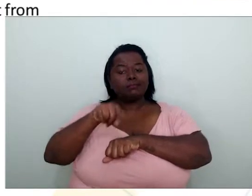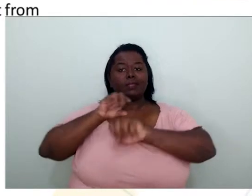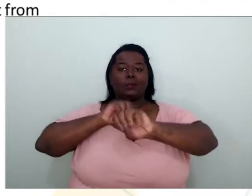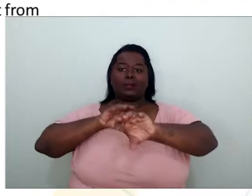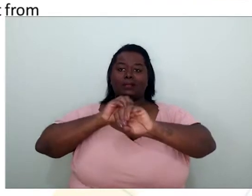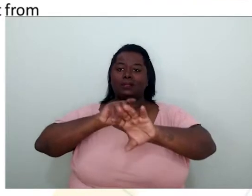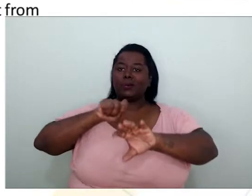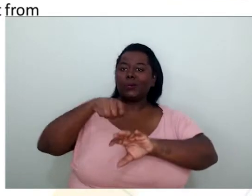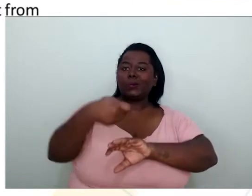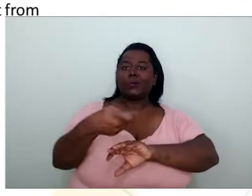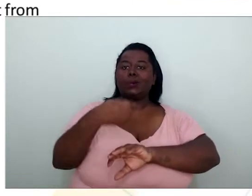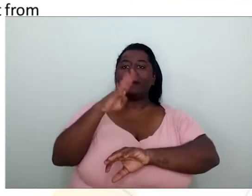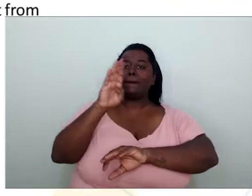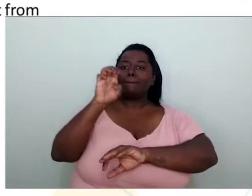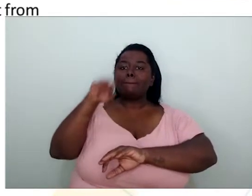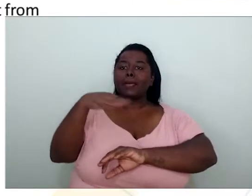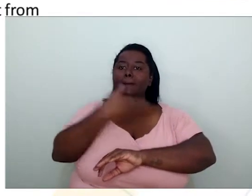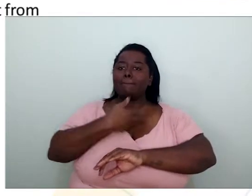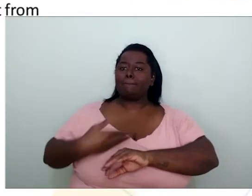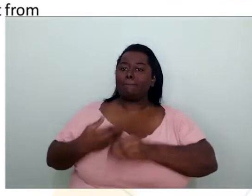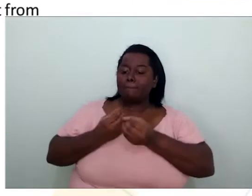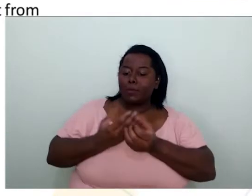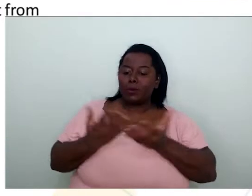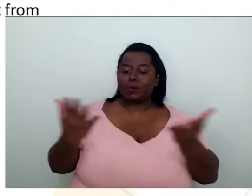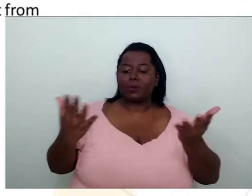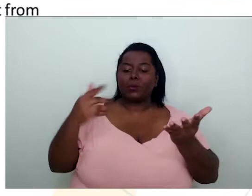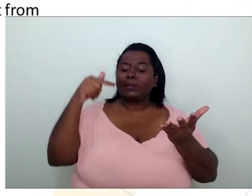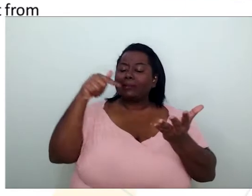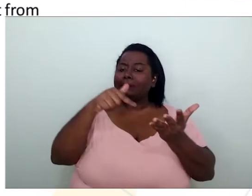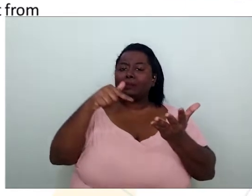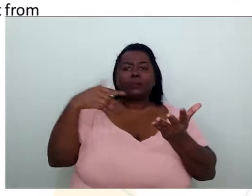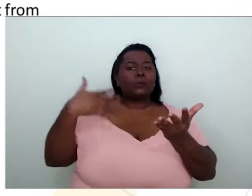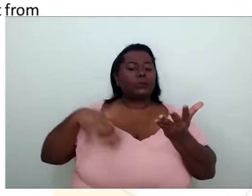is a public good you know there are ethical and moral implications of of